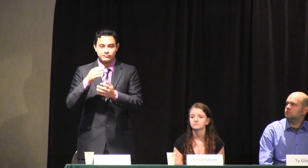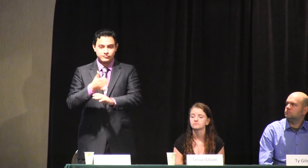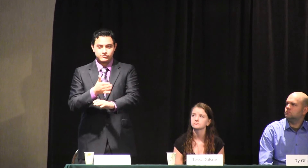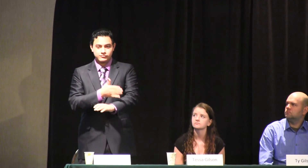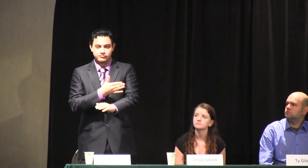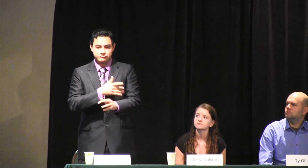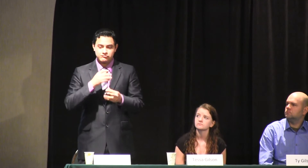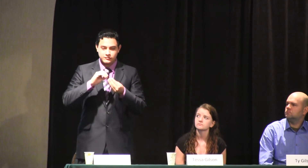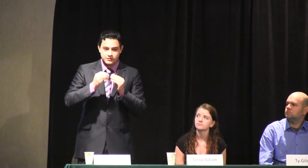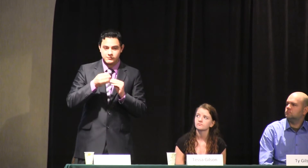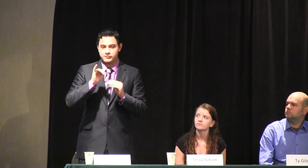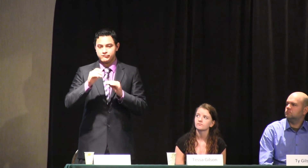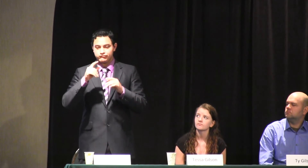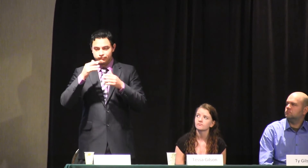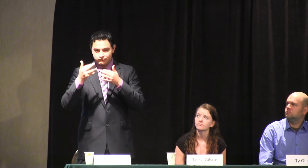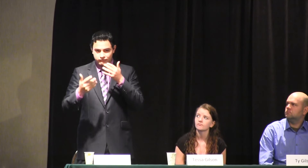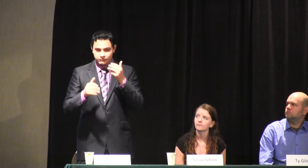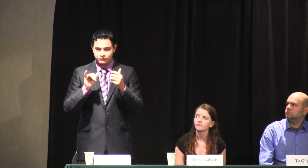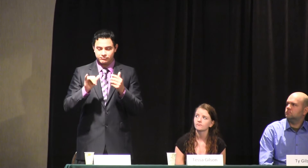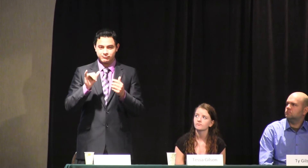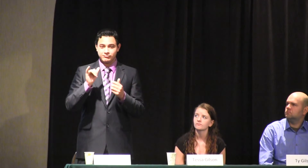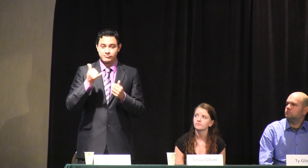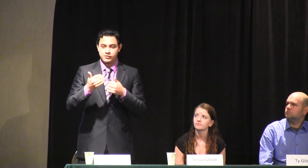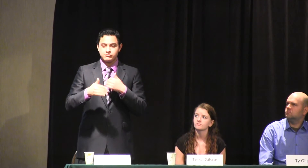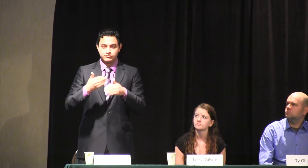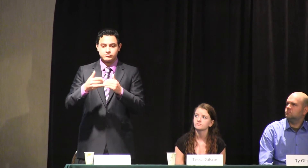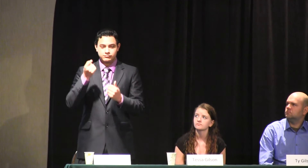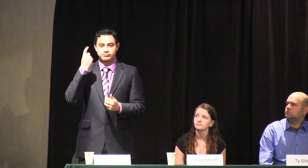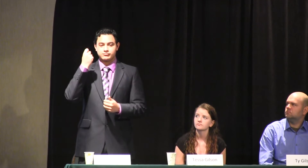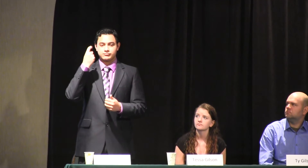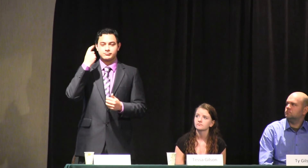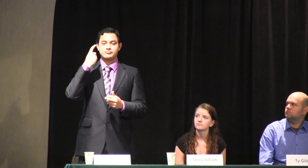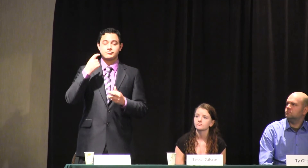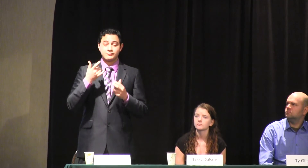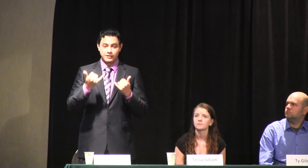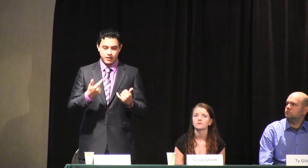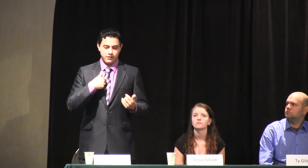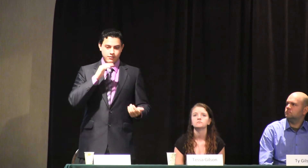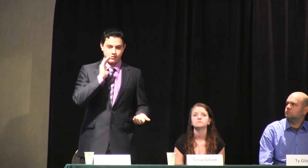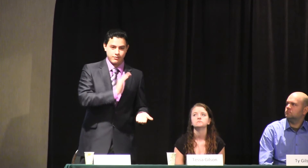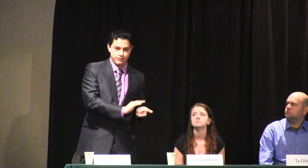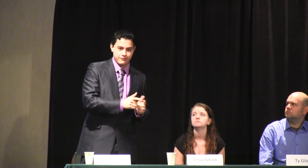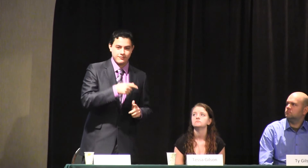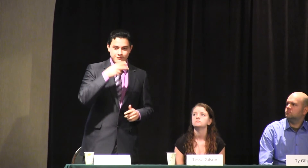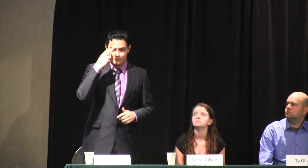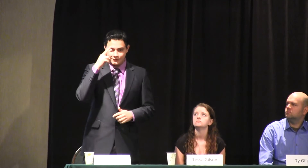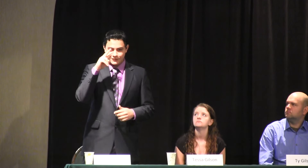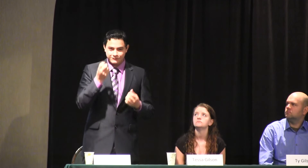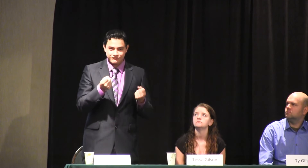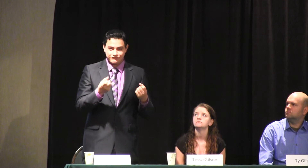And that got better. I learned more vocabulary